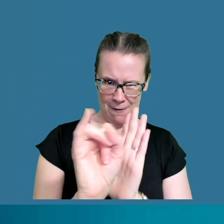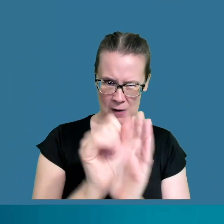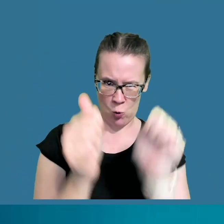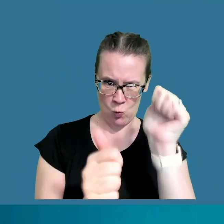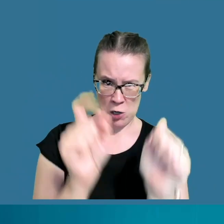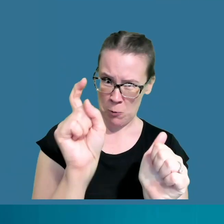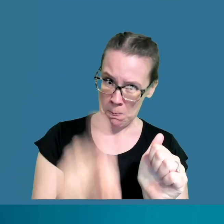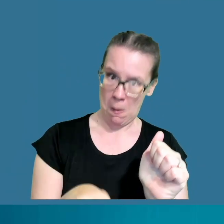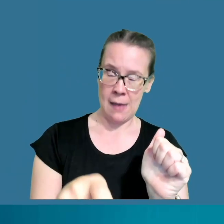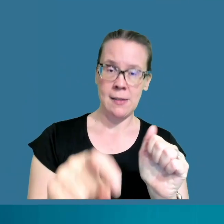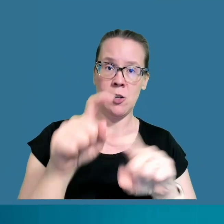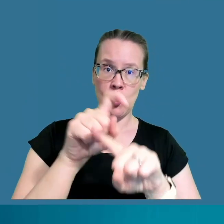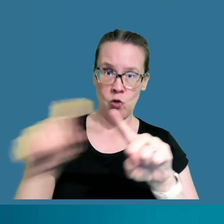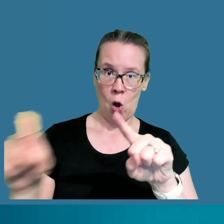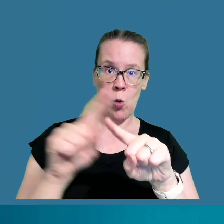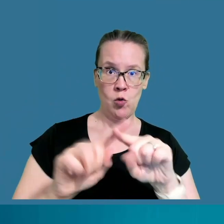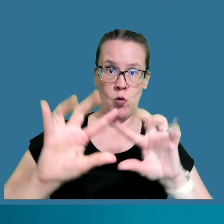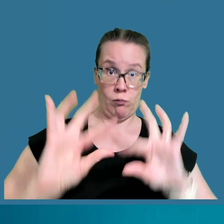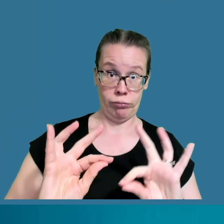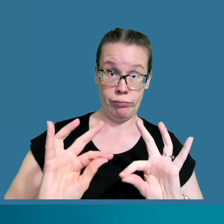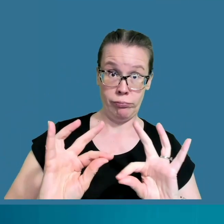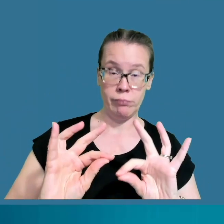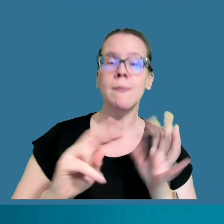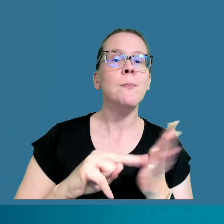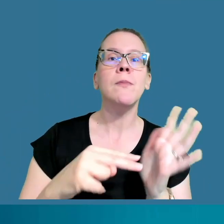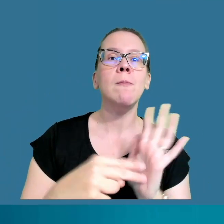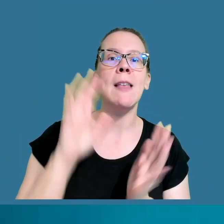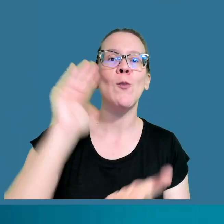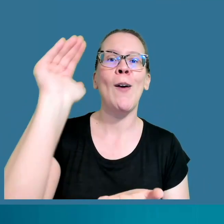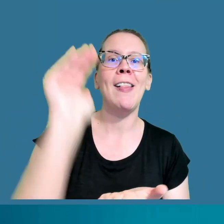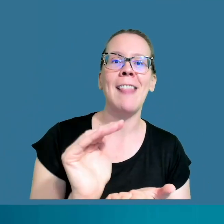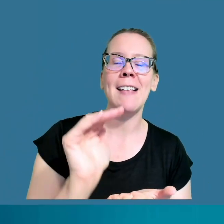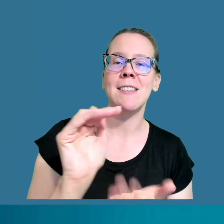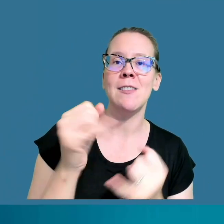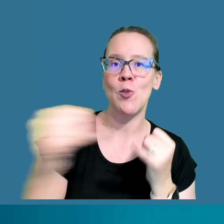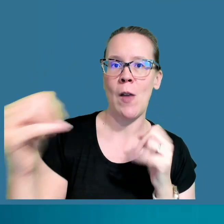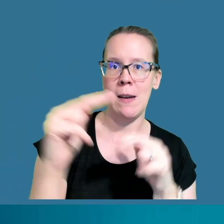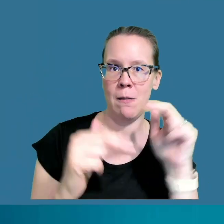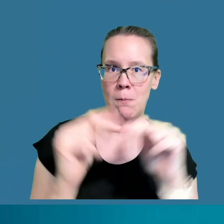piece and work your way down. Watch the video for more instructions on what to do,